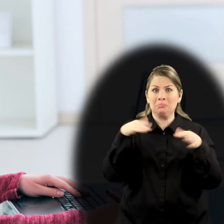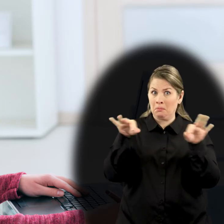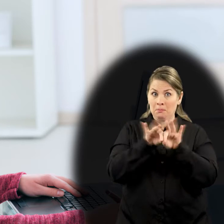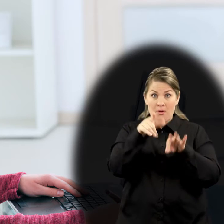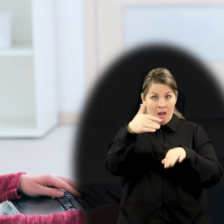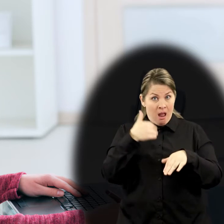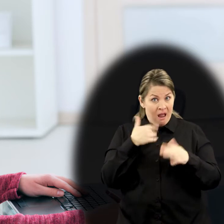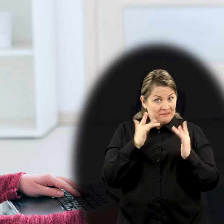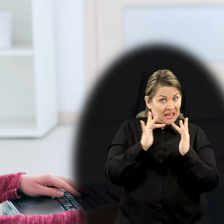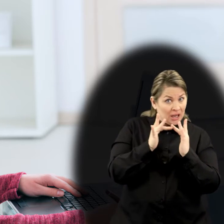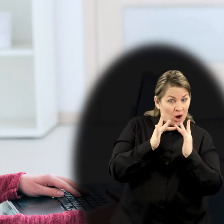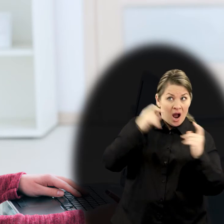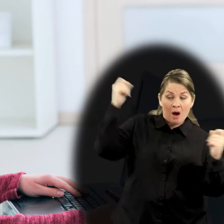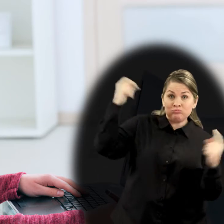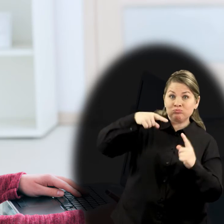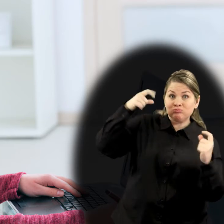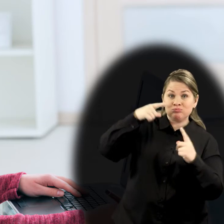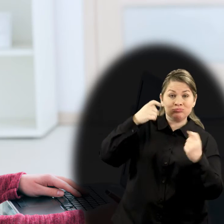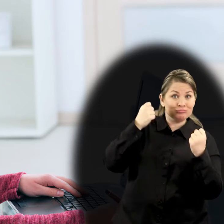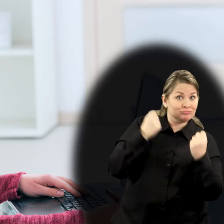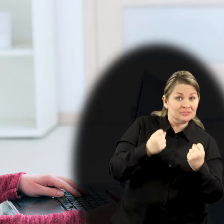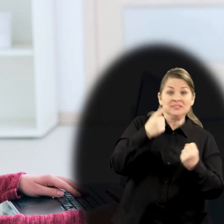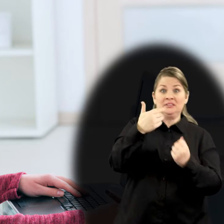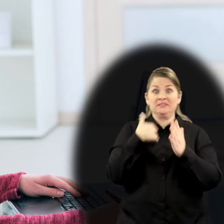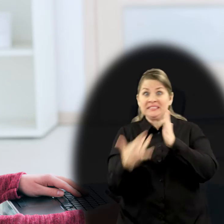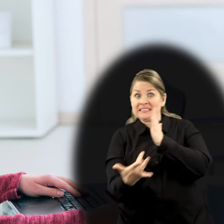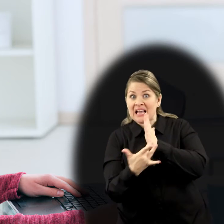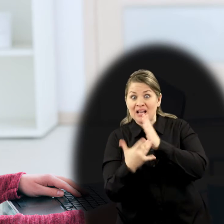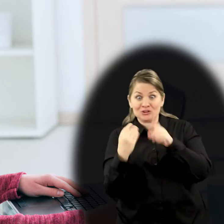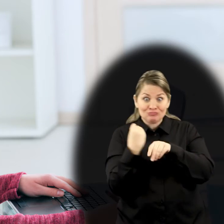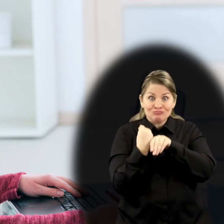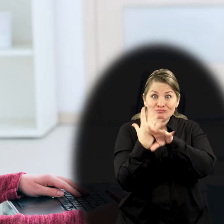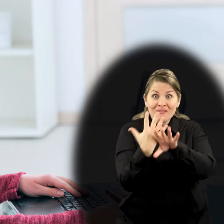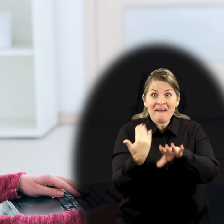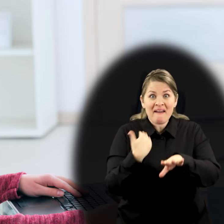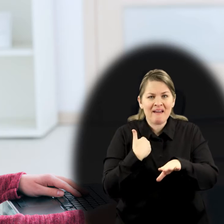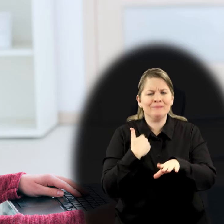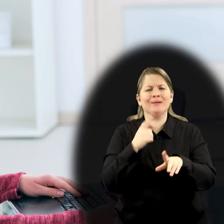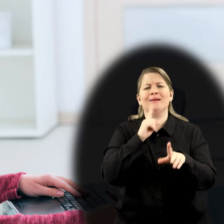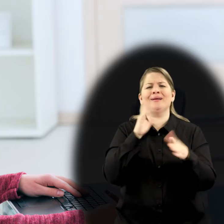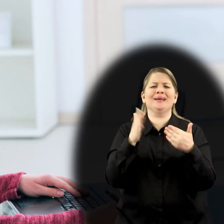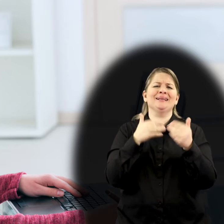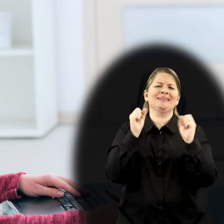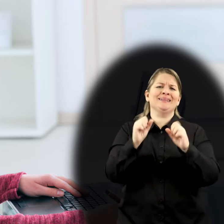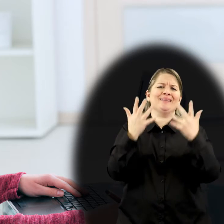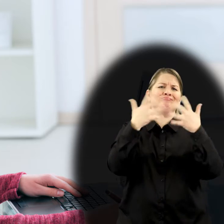as long as you have an adequate Internet connection and the right technology.